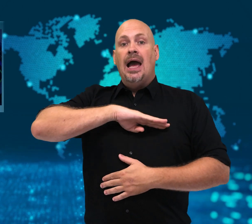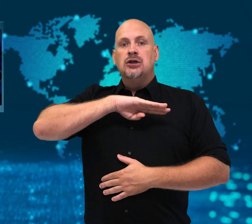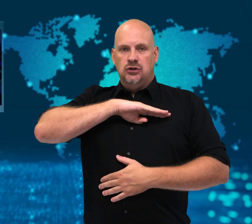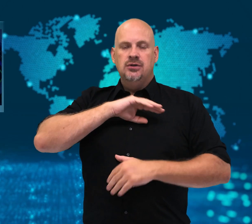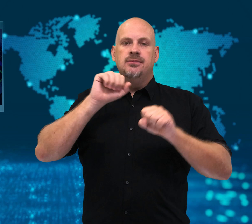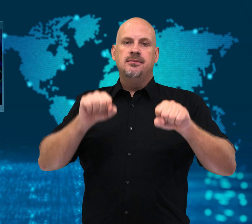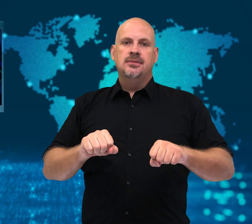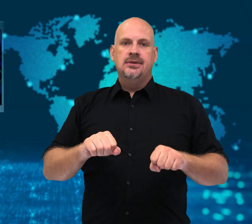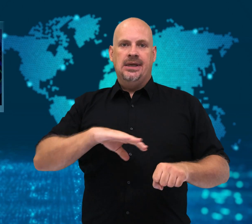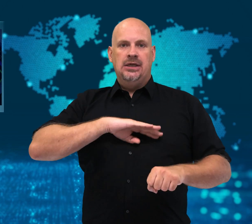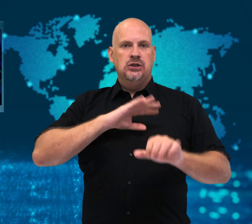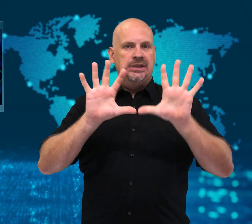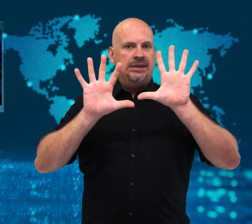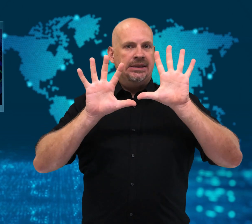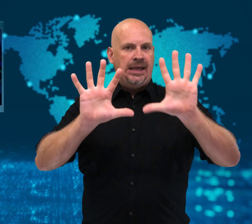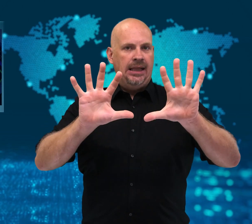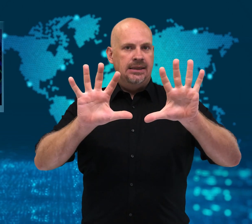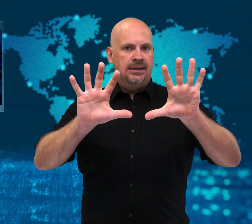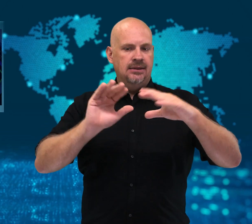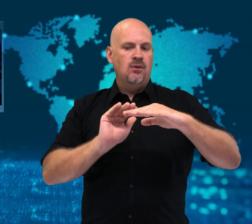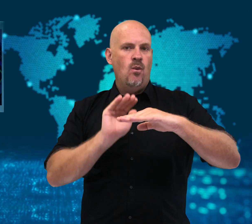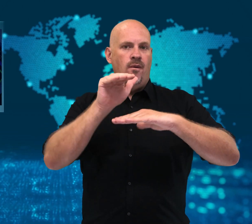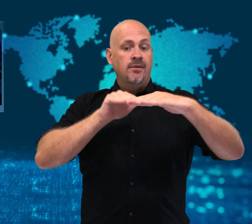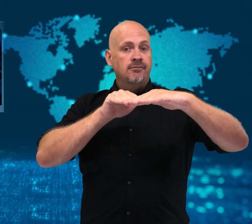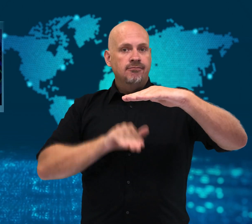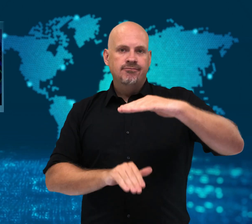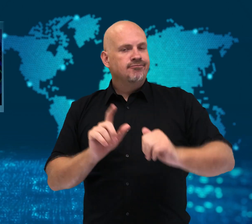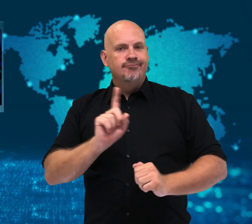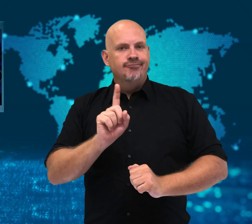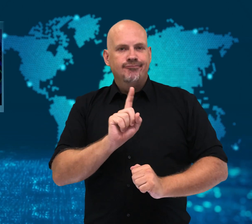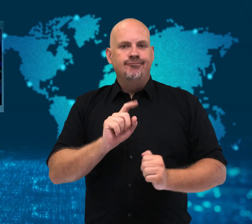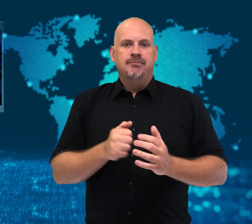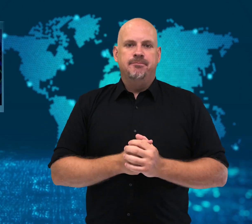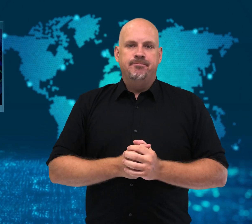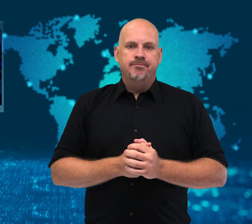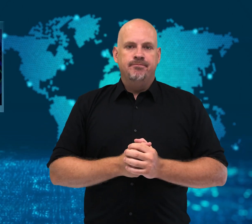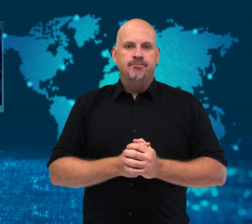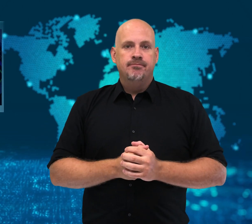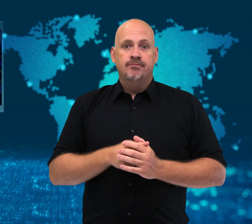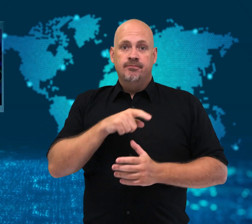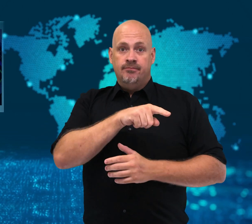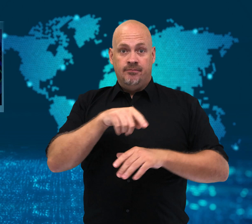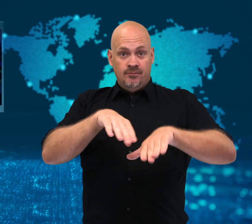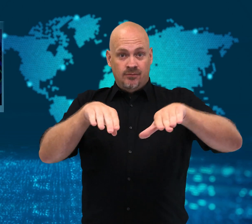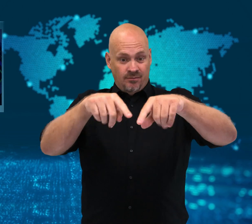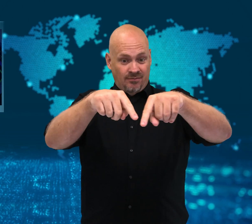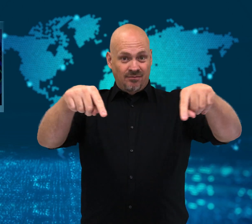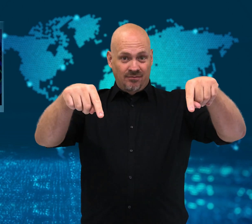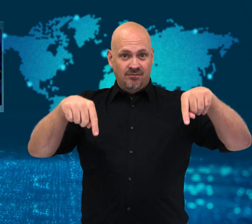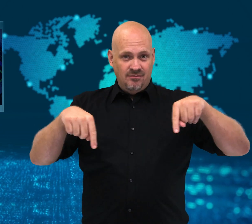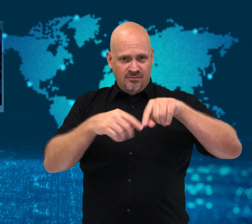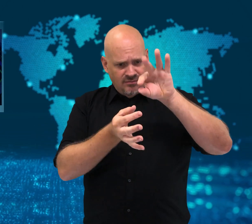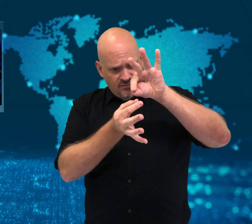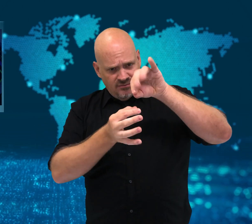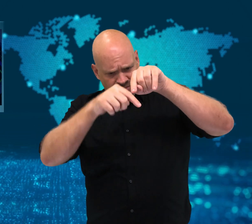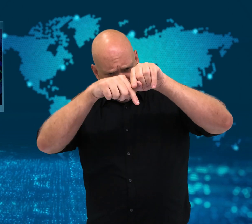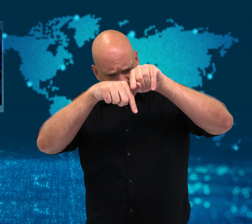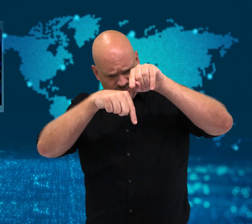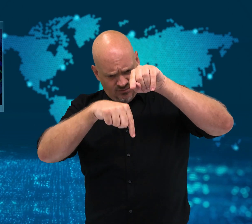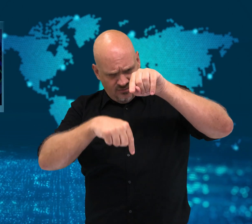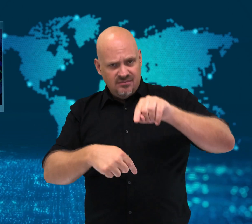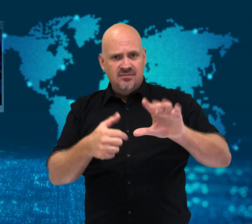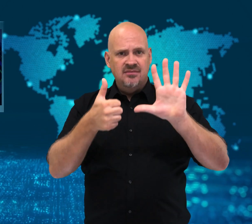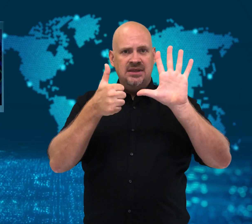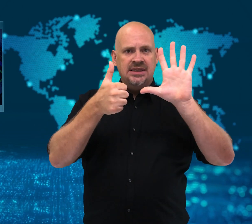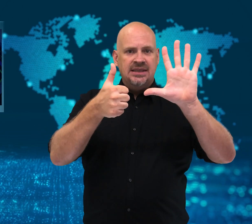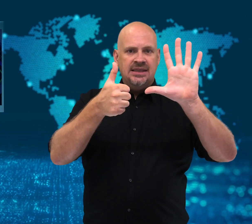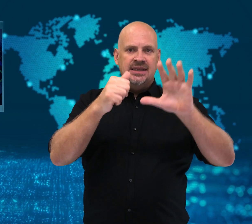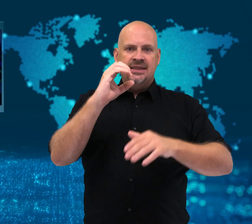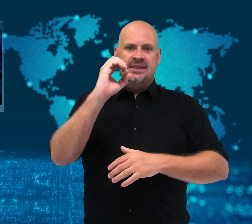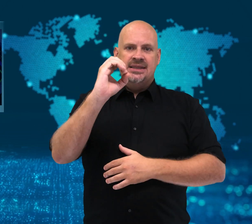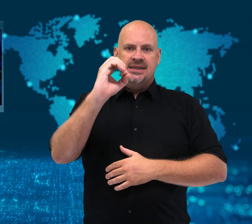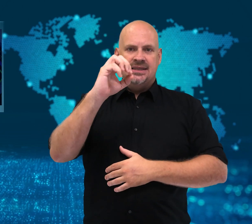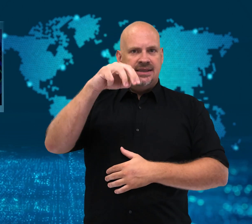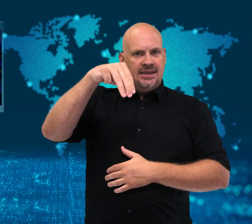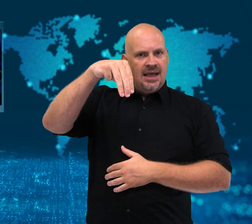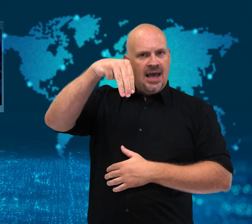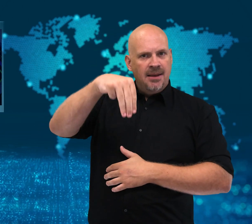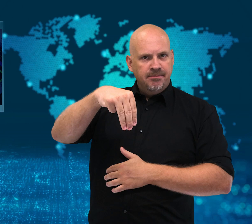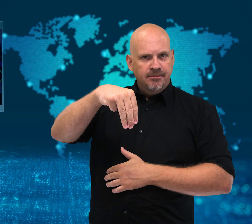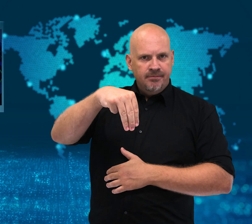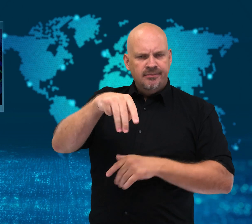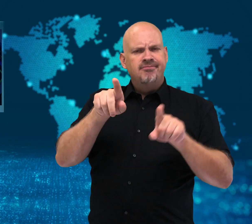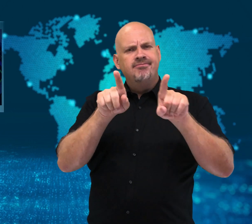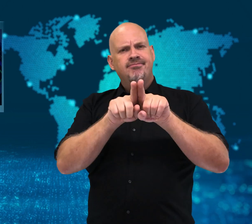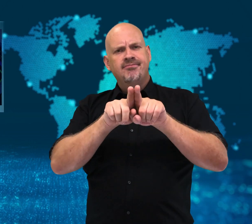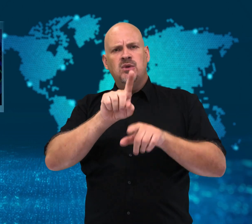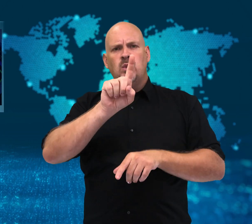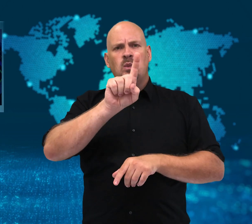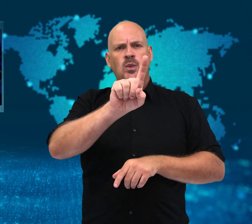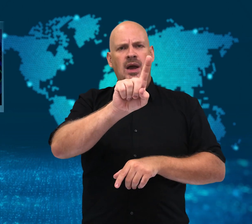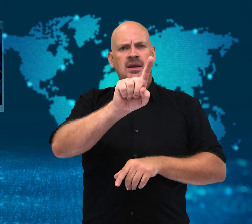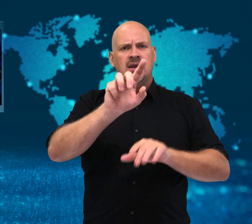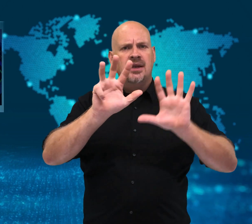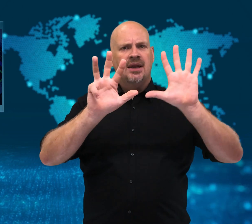Divers with any level of experience will be able to dive into the pool,